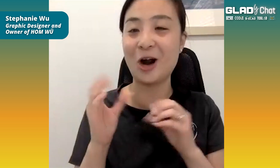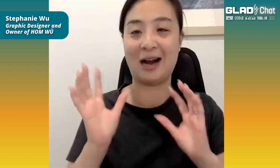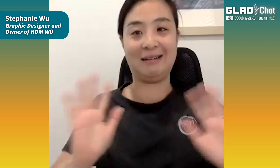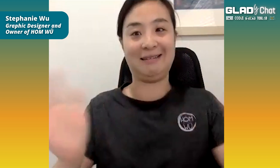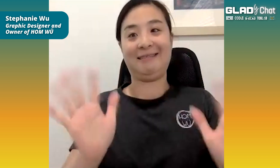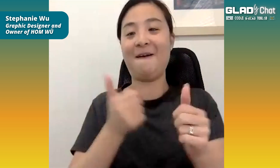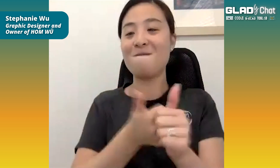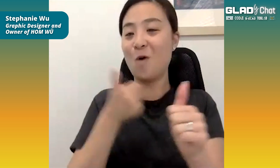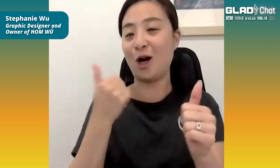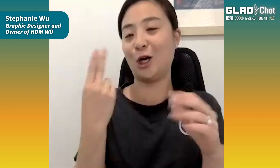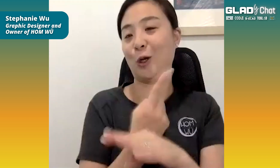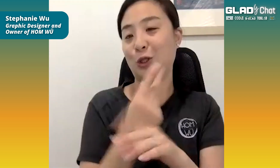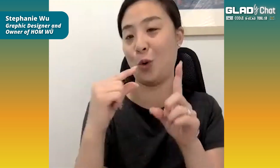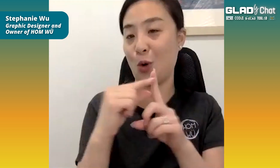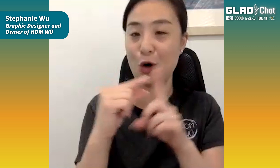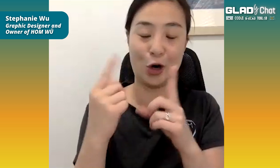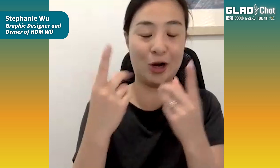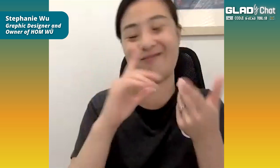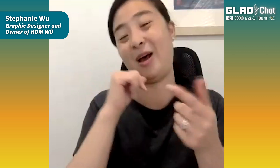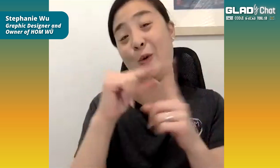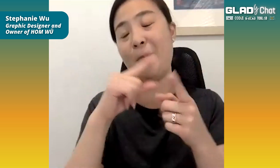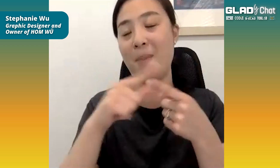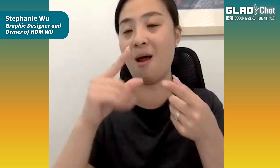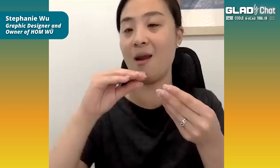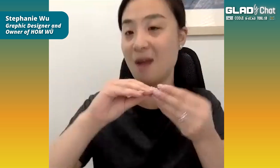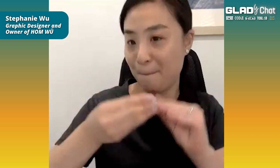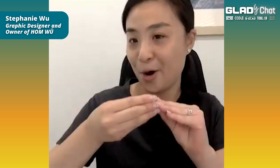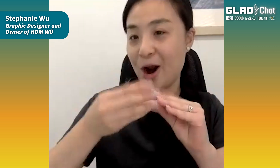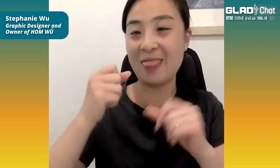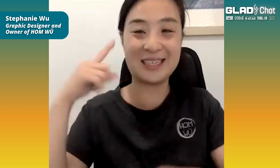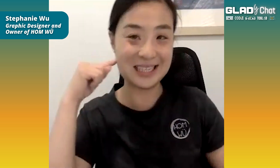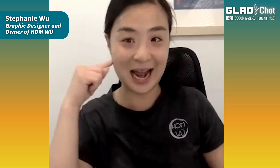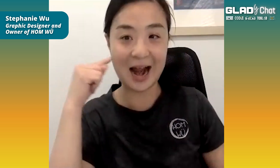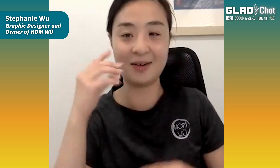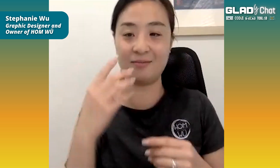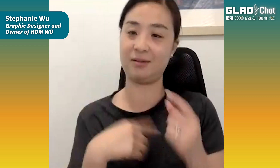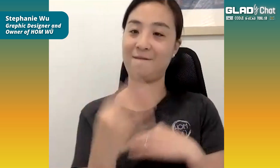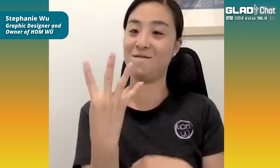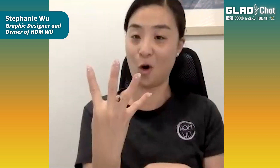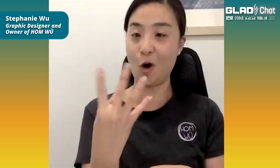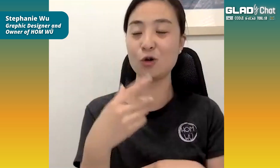So people really avoid the word--not word, but the number, sound of four.